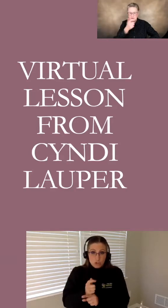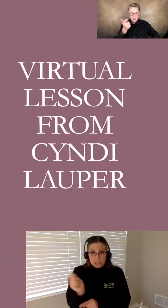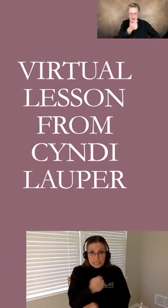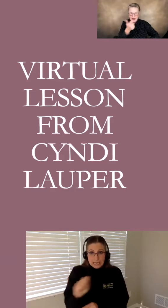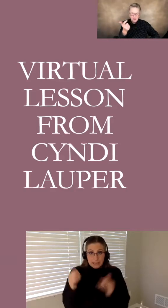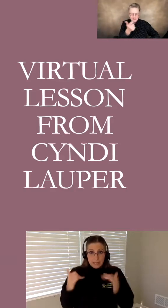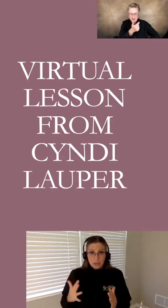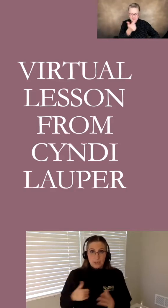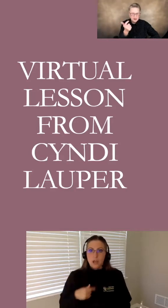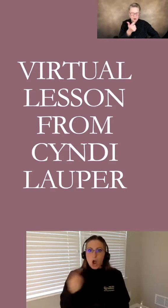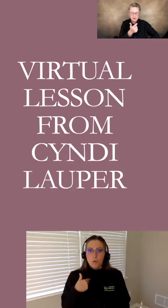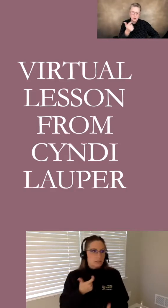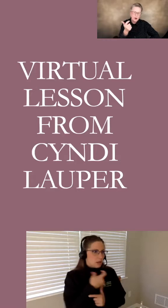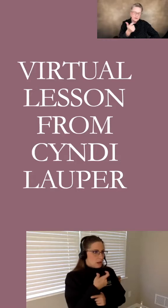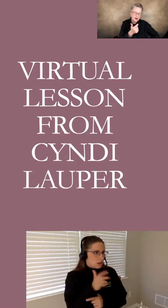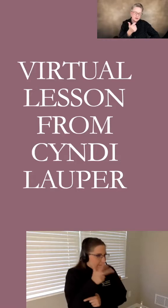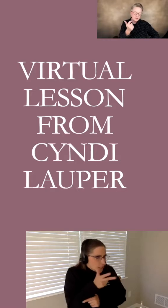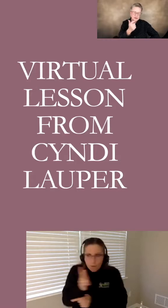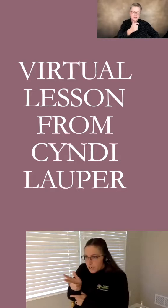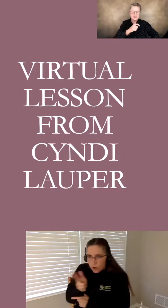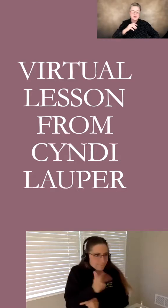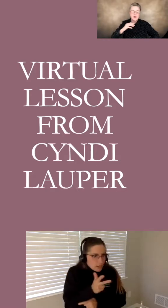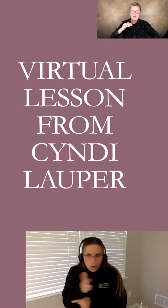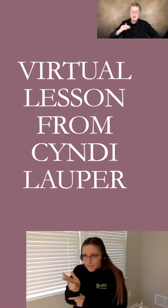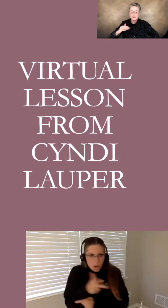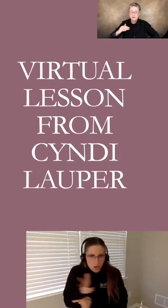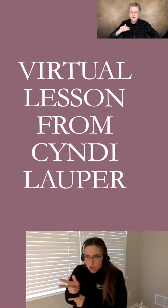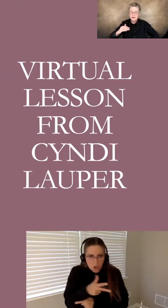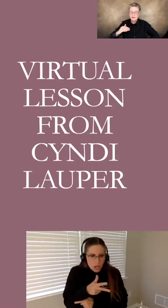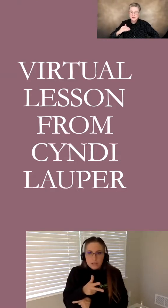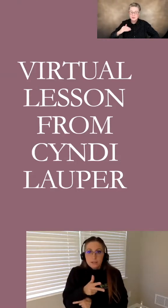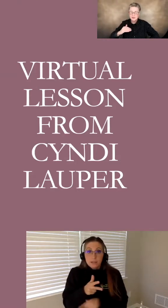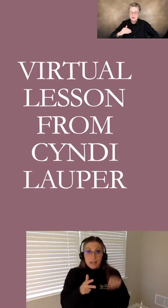my camera taking videos oh I've got to do this and this so after I learned my lesson from Cyndi